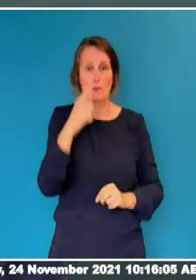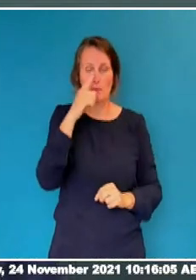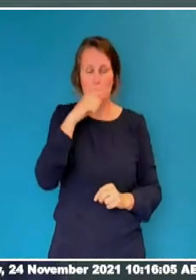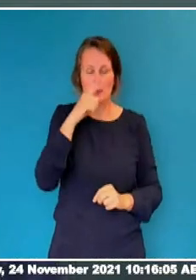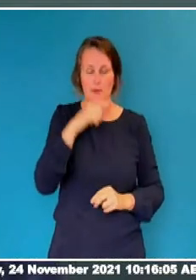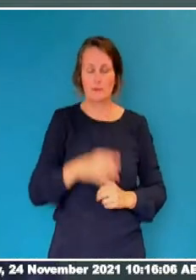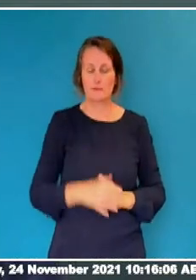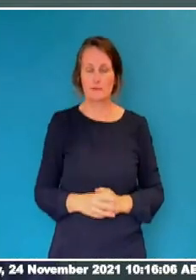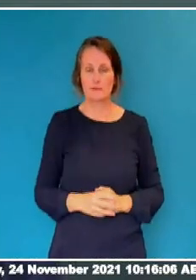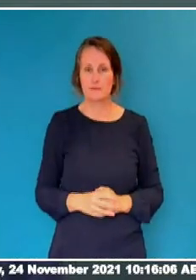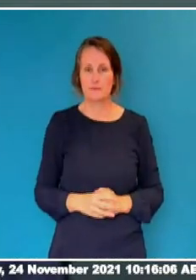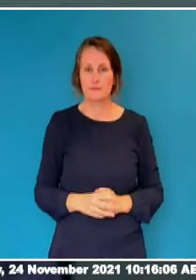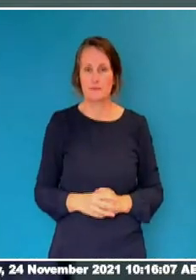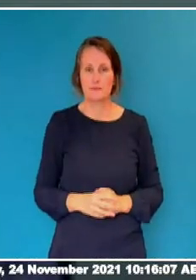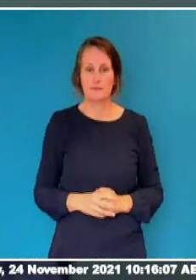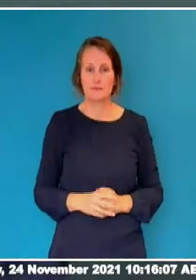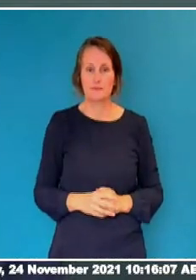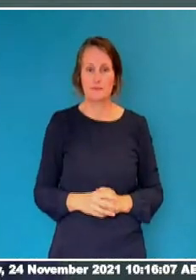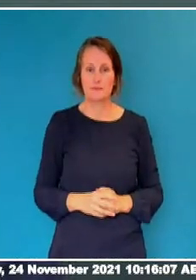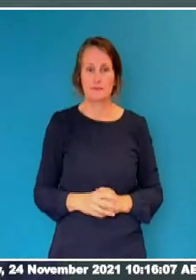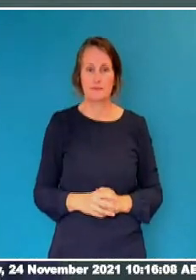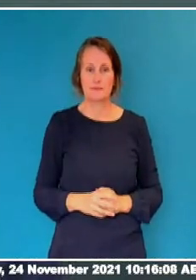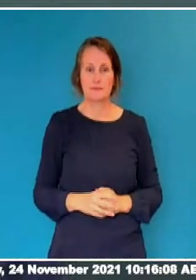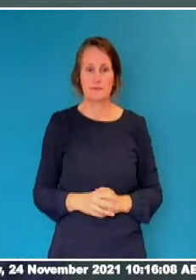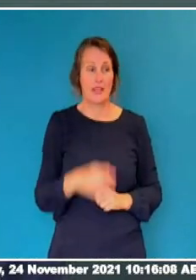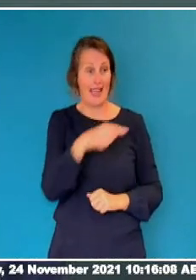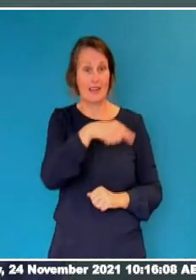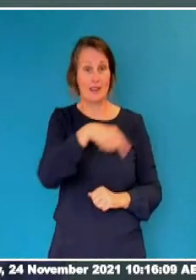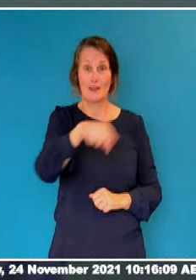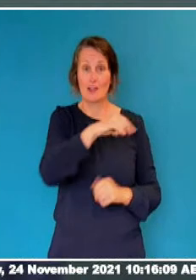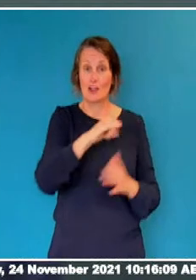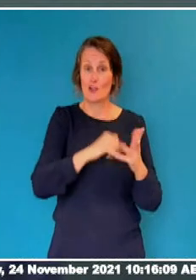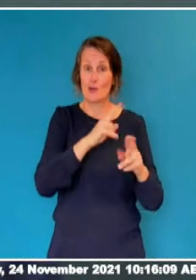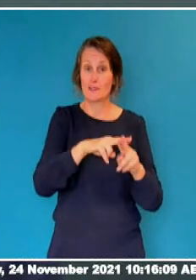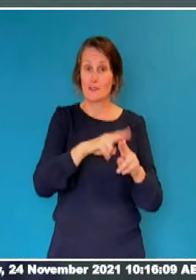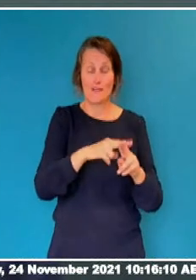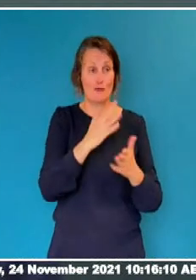importantly, they have made a positive and lasting impact on our organisation.